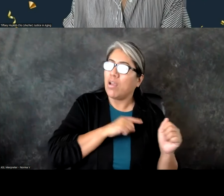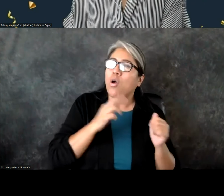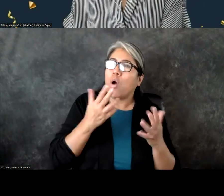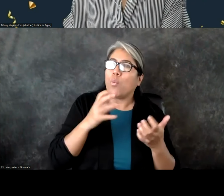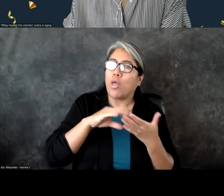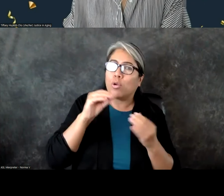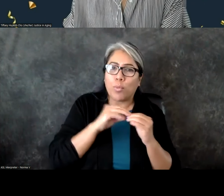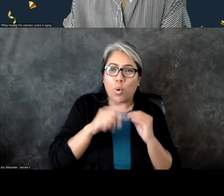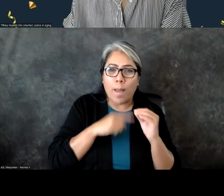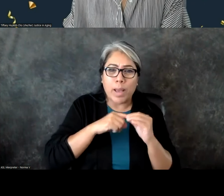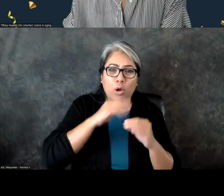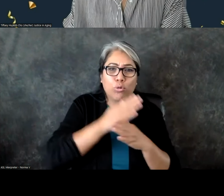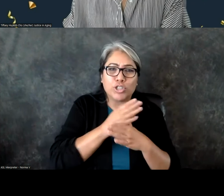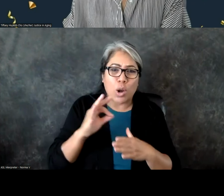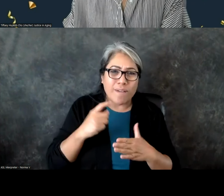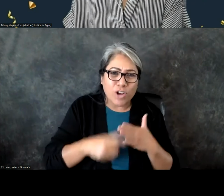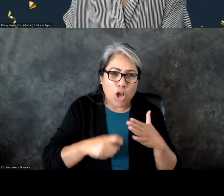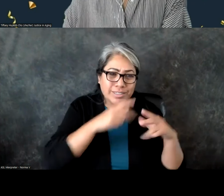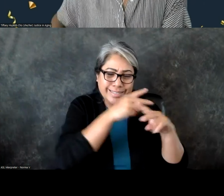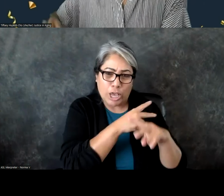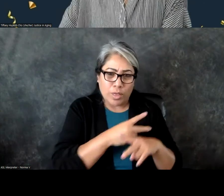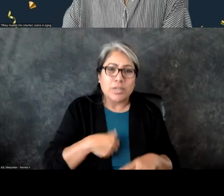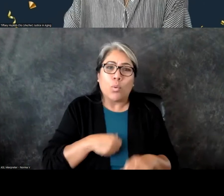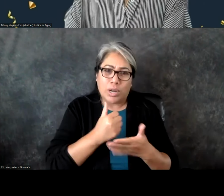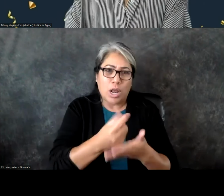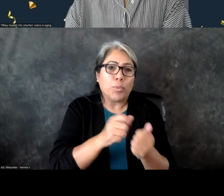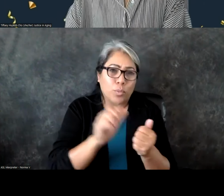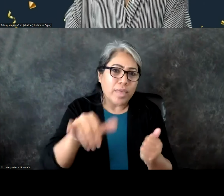or anything like that. But if you're wondering if you will